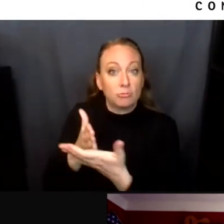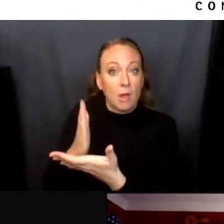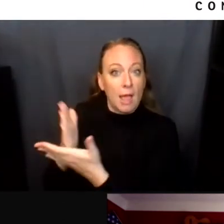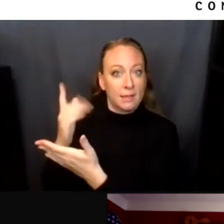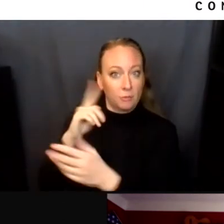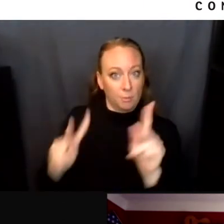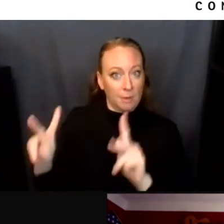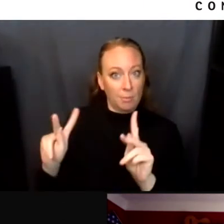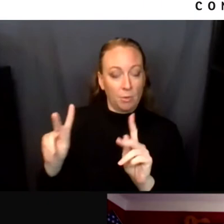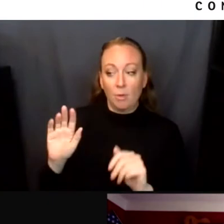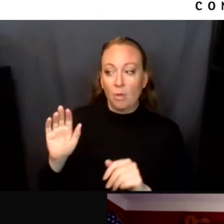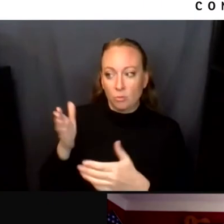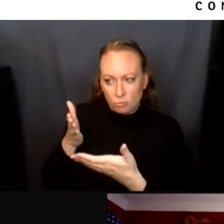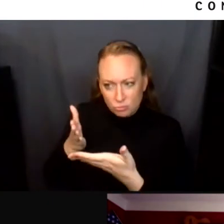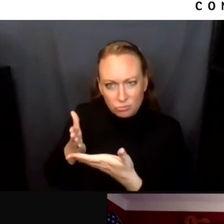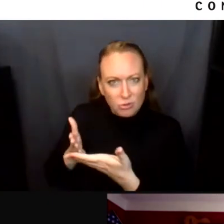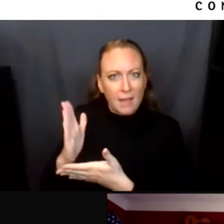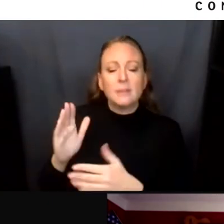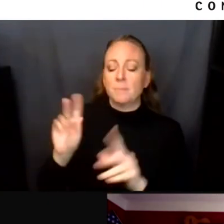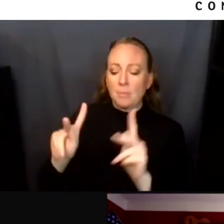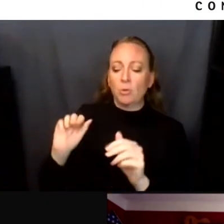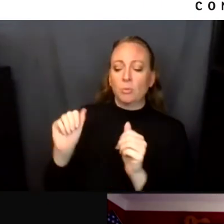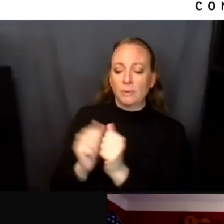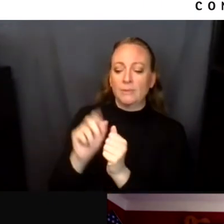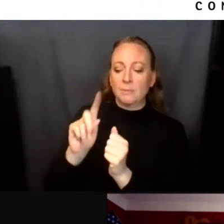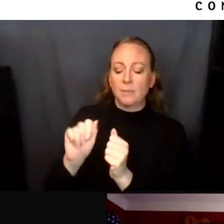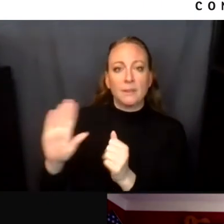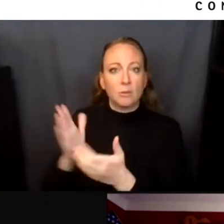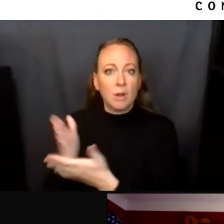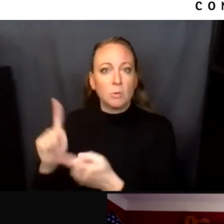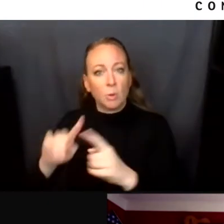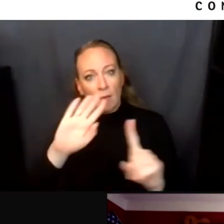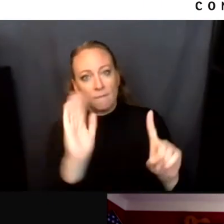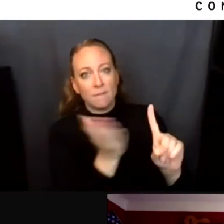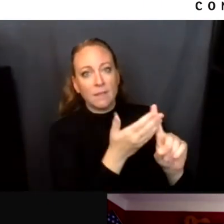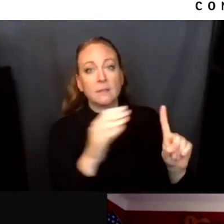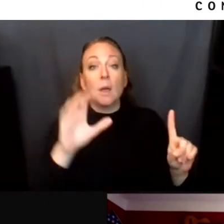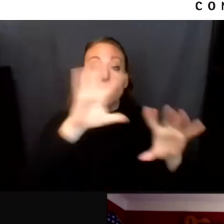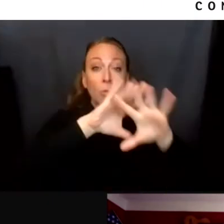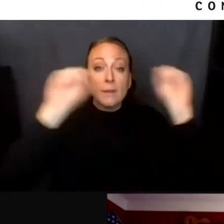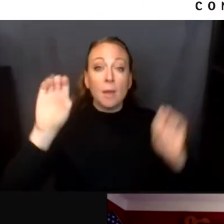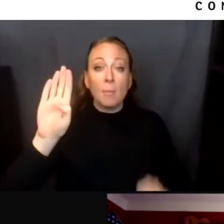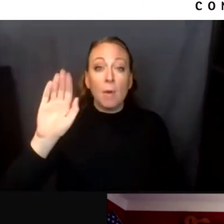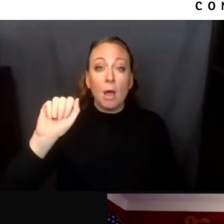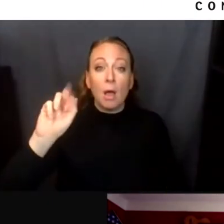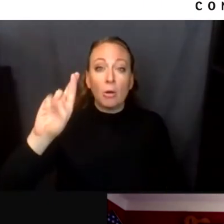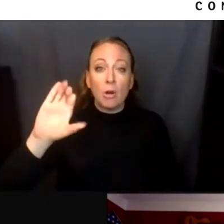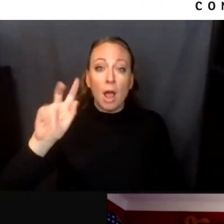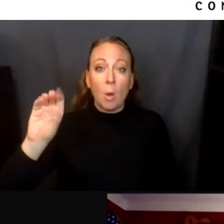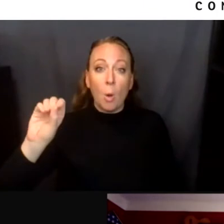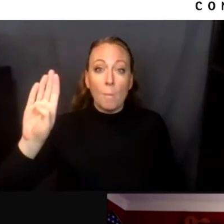by convincing President Barack Obama to issue an executive order enforcing section 503